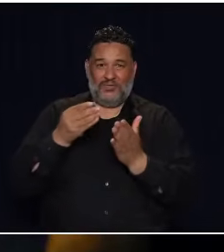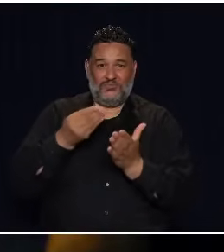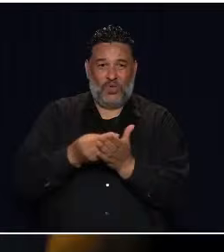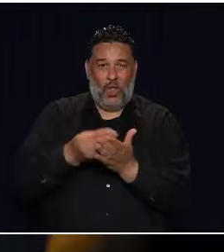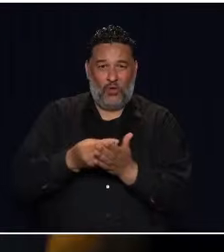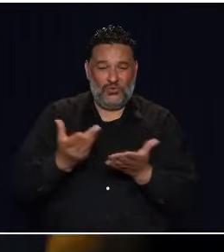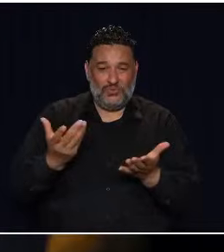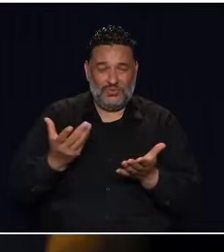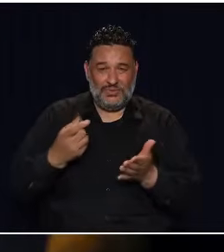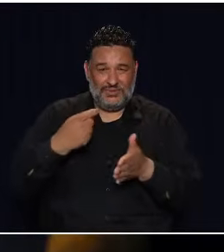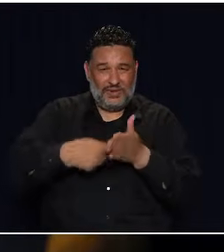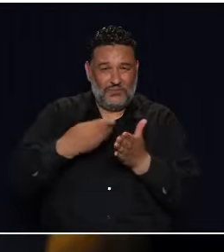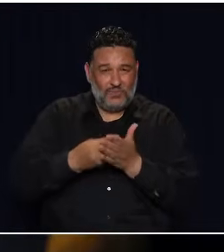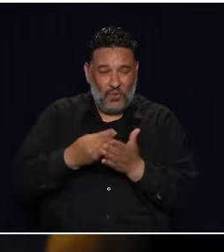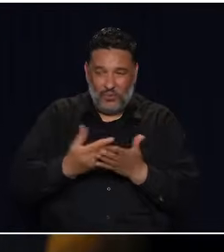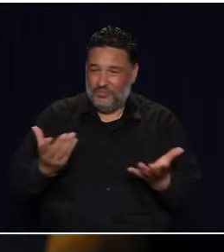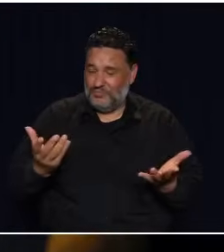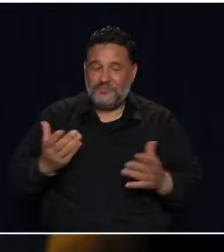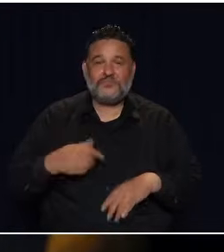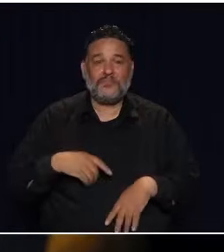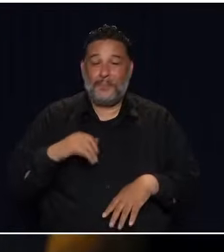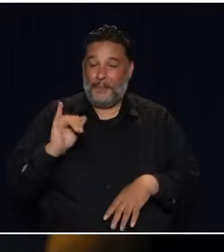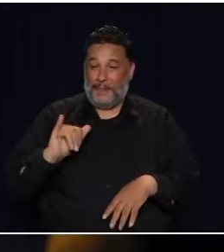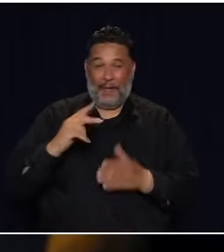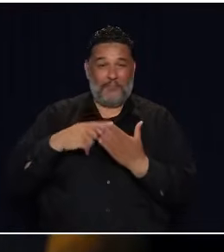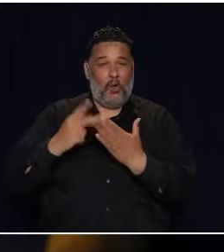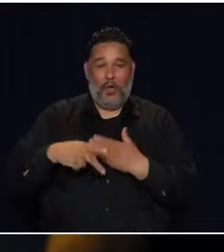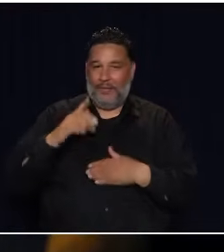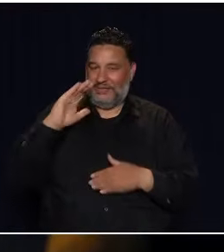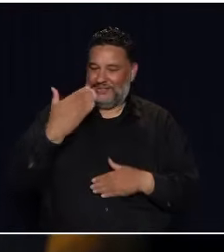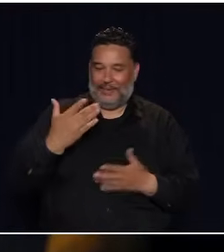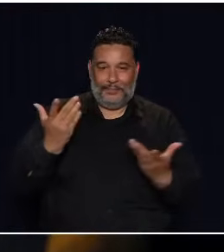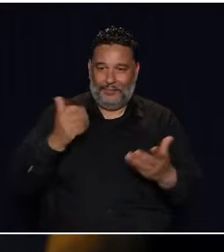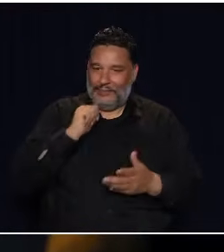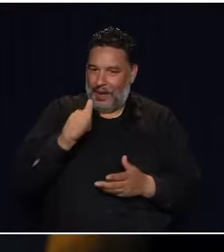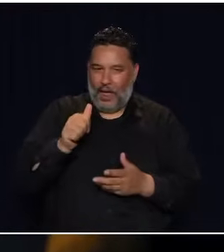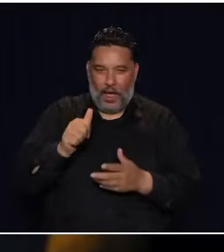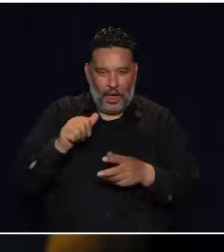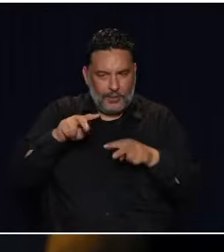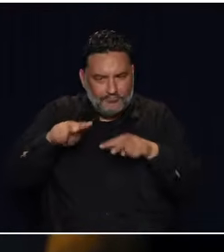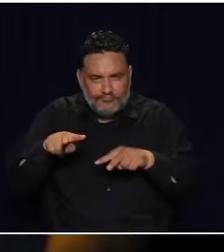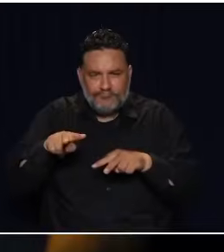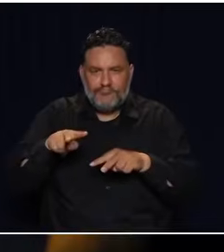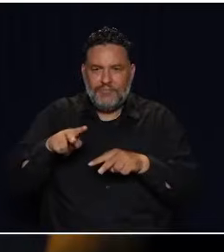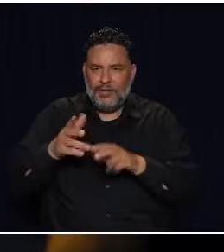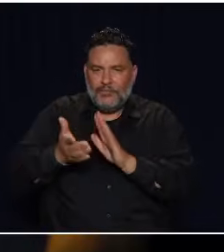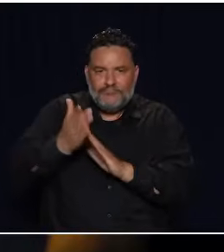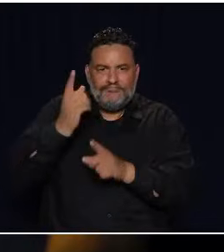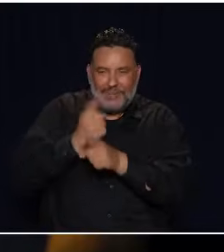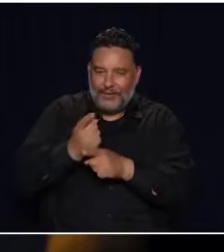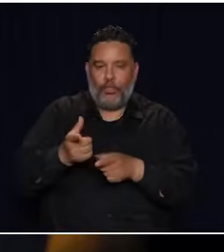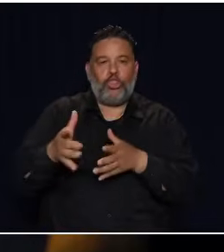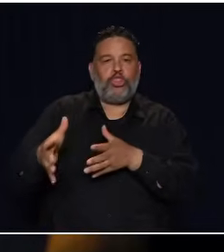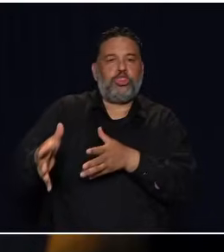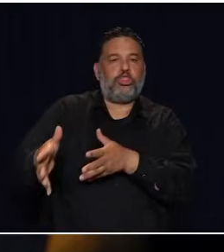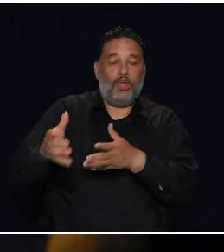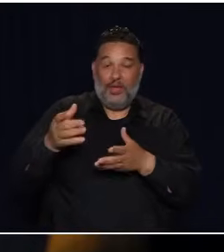OF THE MISMANAGEMENT OF OUR PUBLIC DOLLARS. THAT NEEDS TO END IMMEDIATELY. IT FEELS LIKE THIS WHOLE PROGRAM